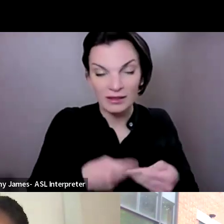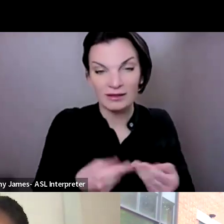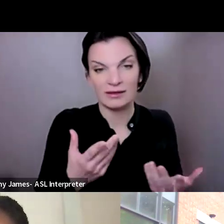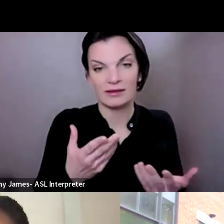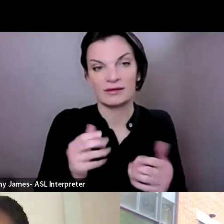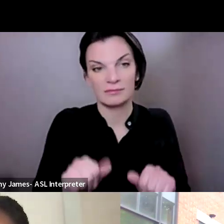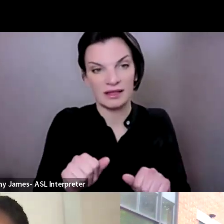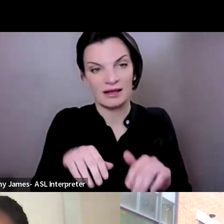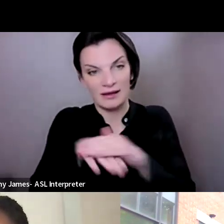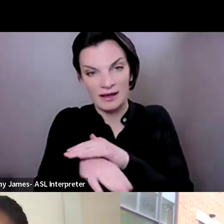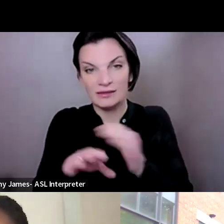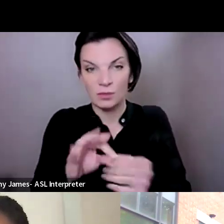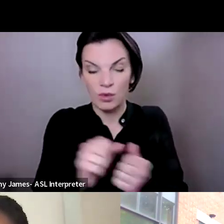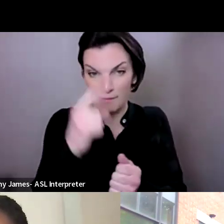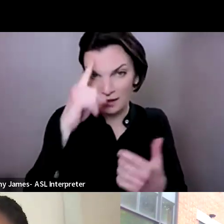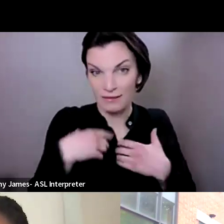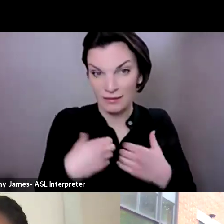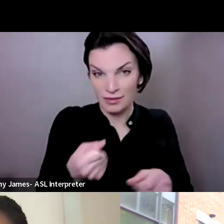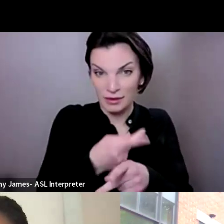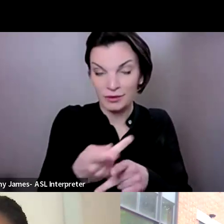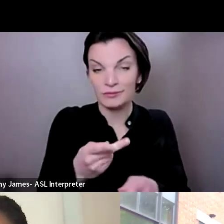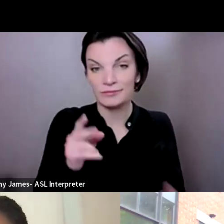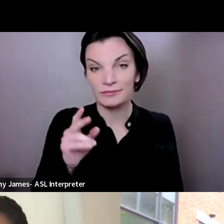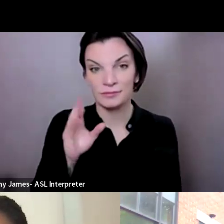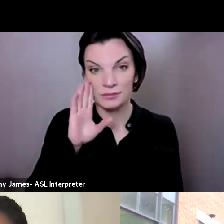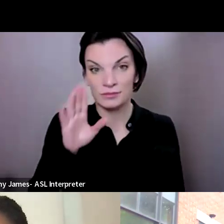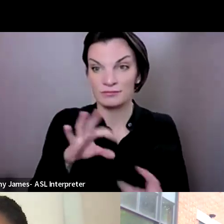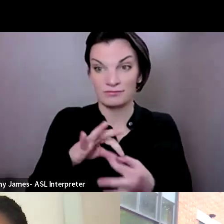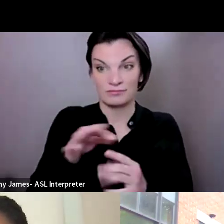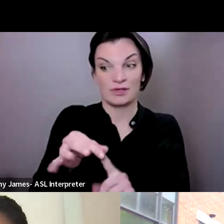mental health care across the board and especially in real communities, but you know I think we're